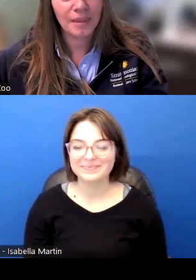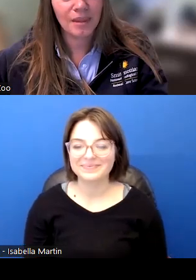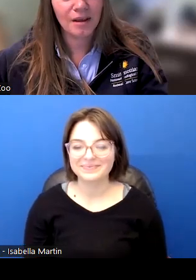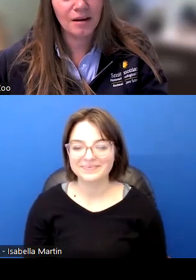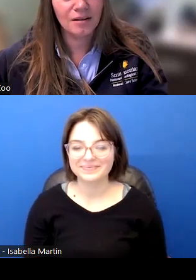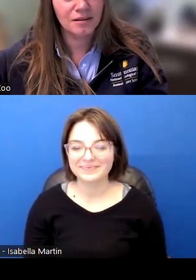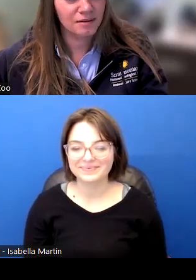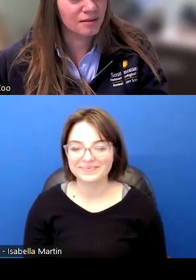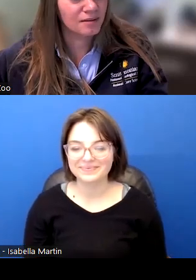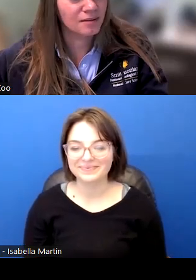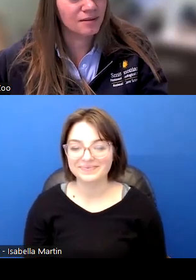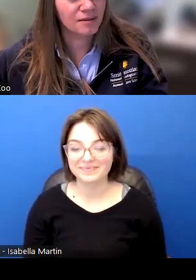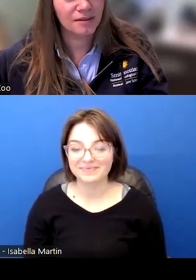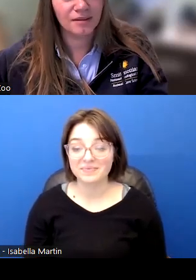could be another few seconds on that poll